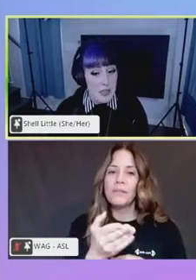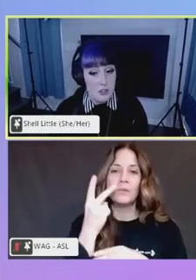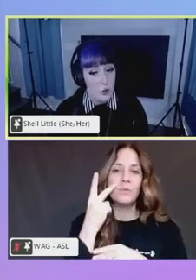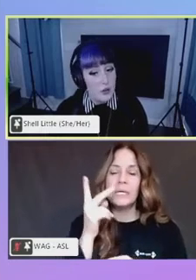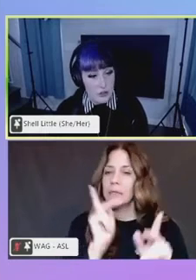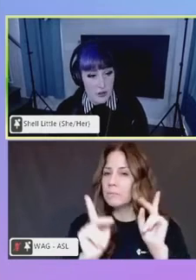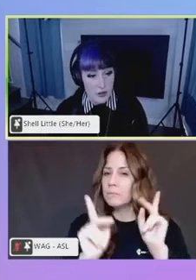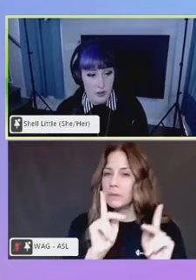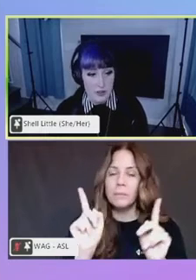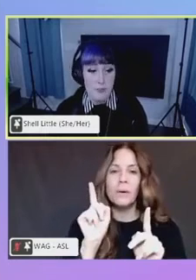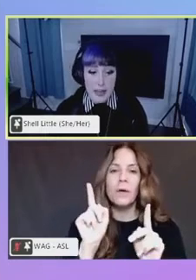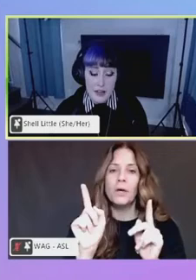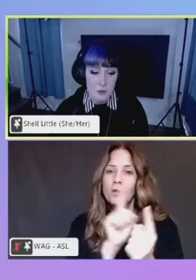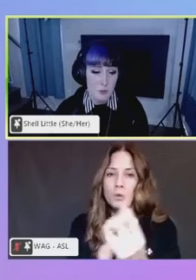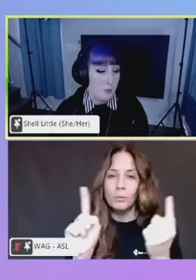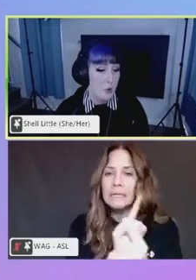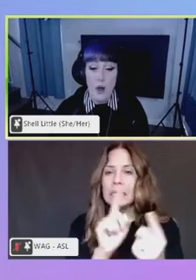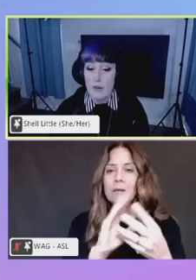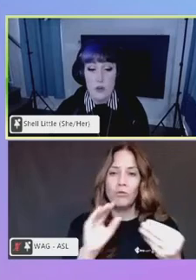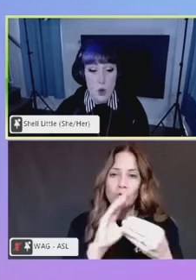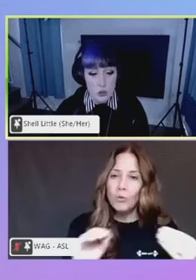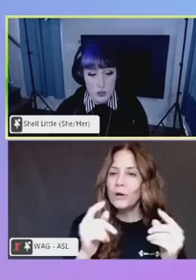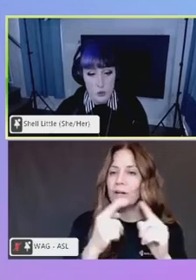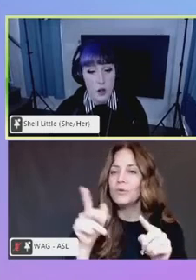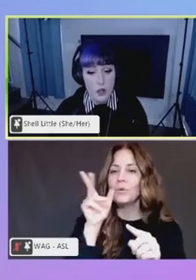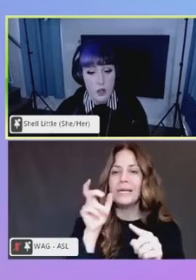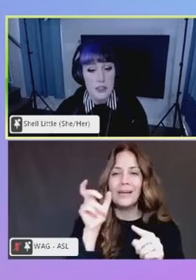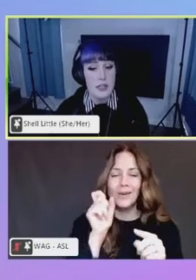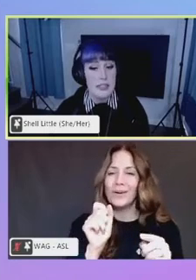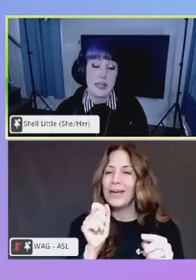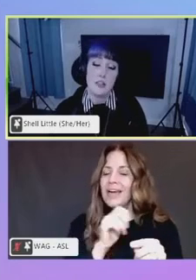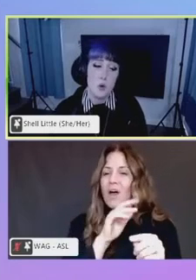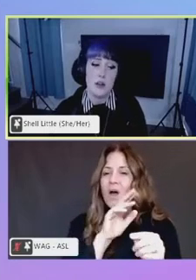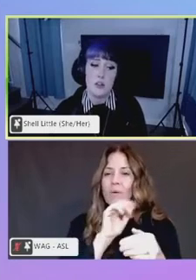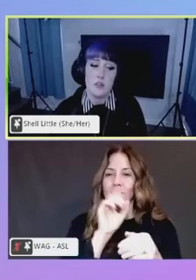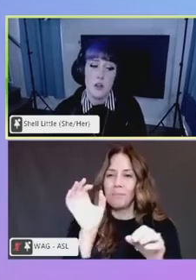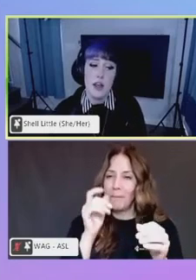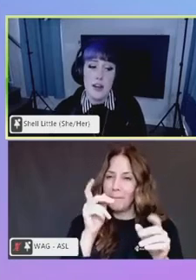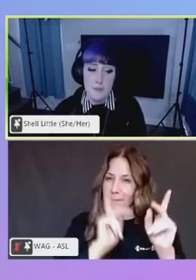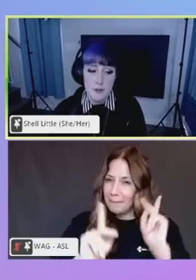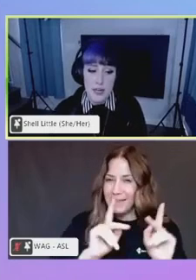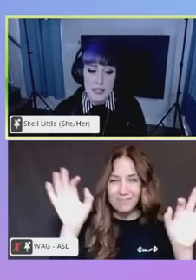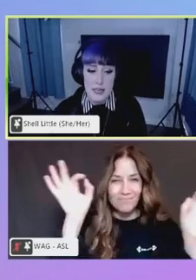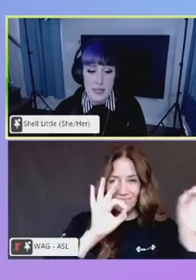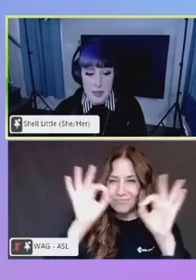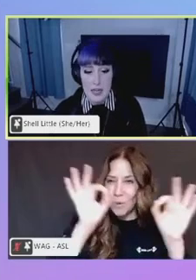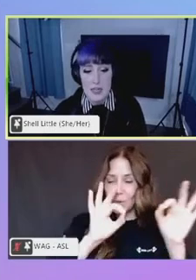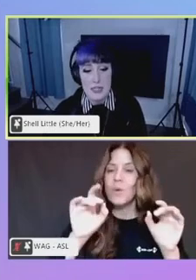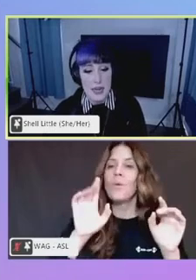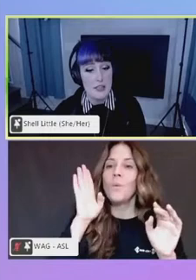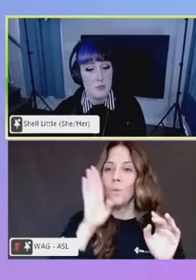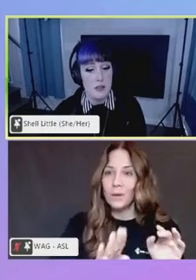the screen. From city of sorts that said, advocacy work is mentally draining! Advocacy fatigue is real. The things you see, the people you meet,